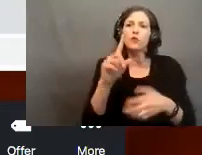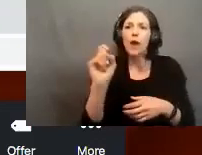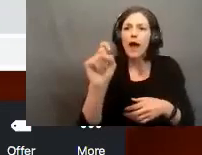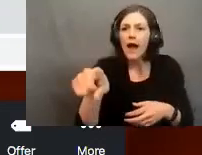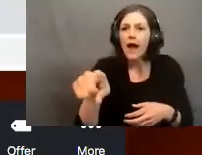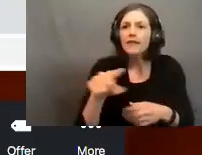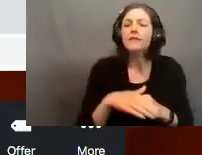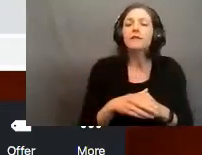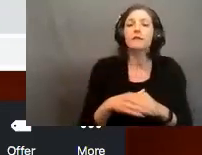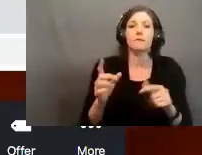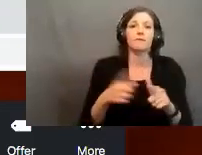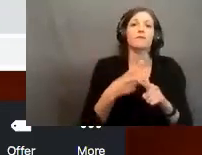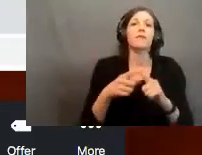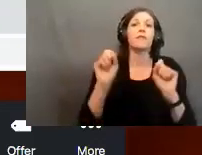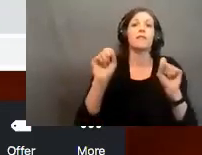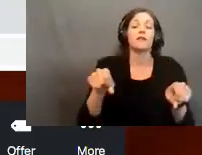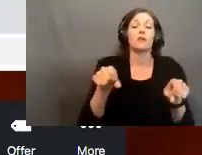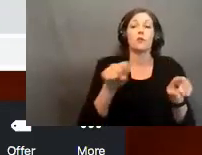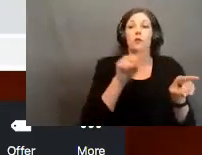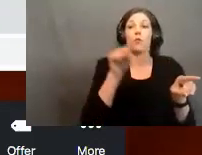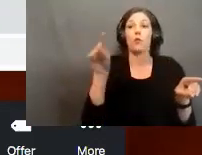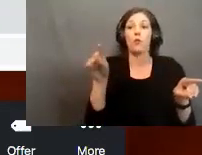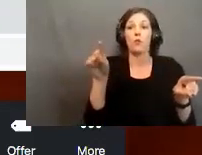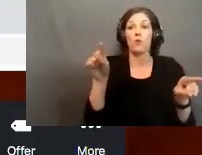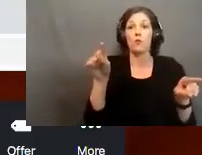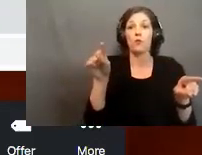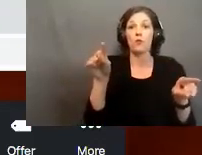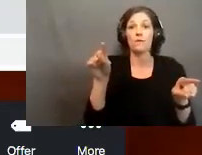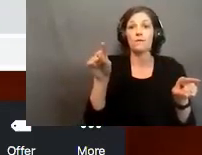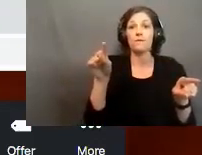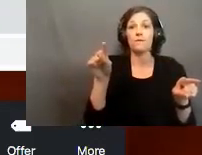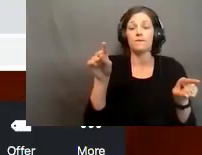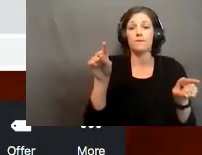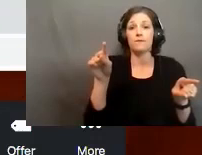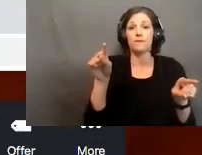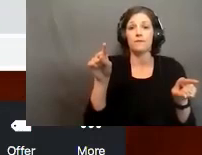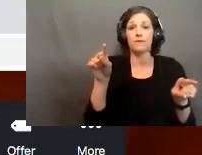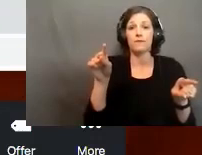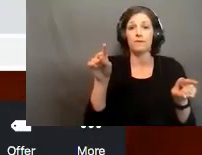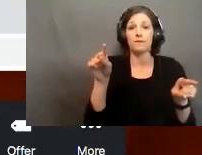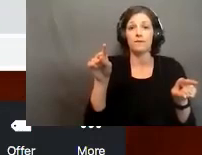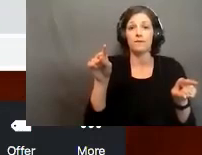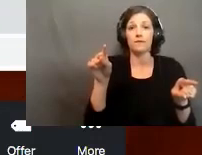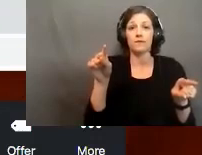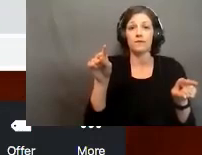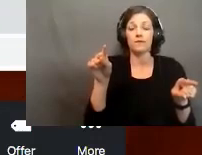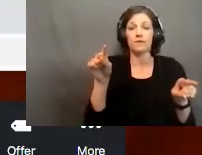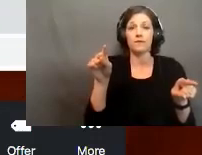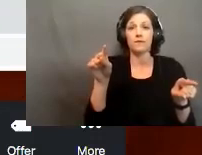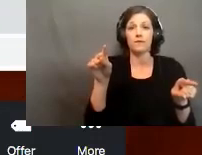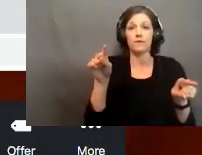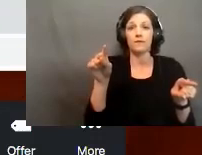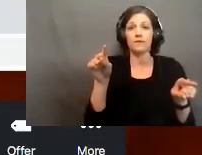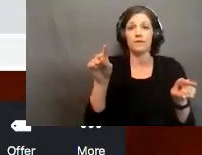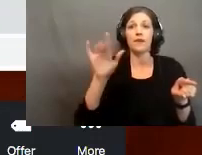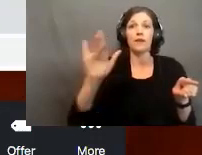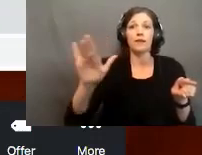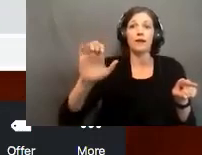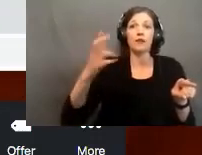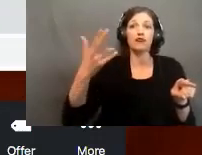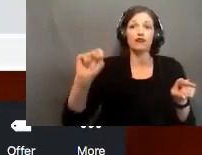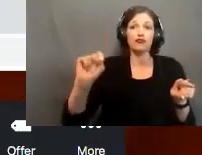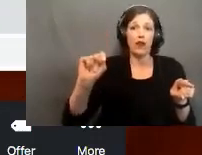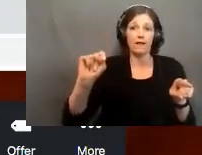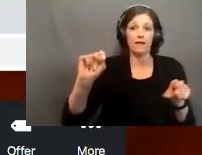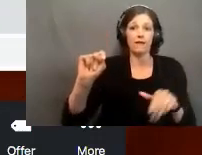you can go over into the chat 12:36:06 – –.